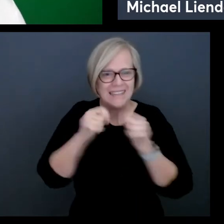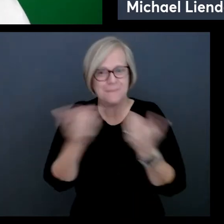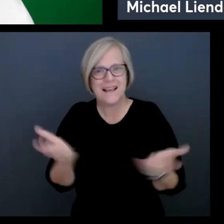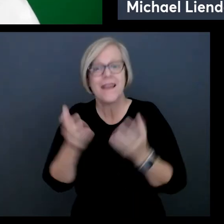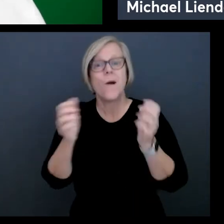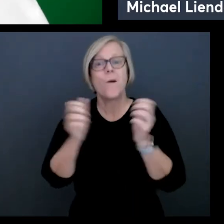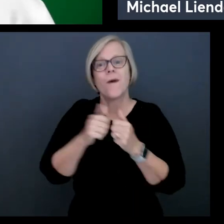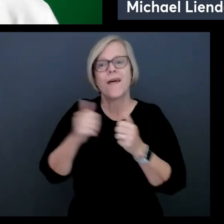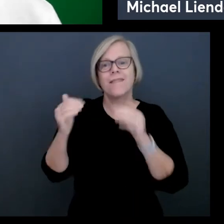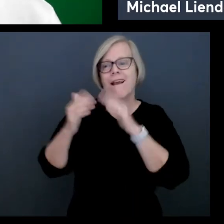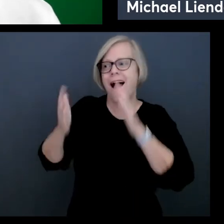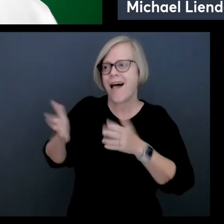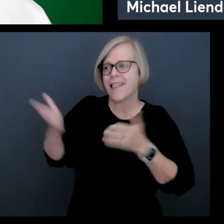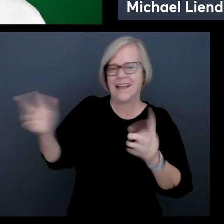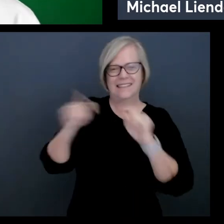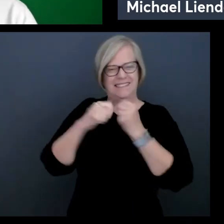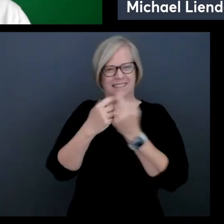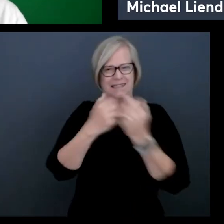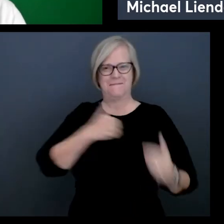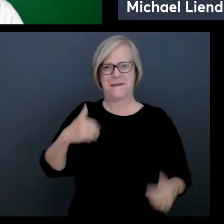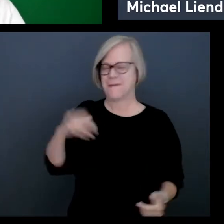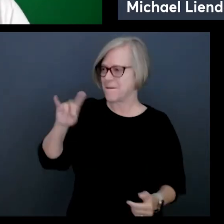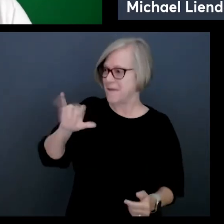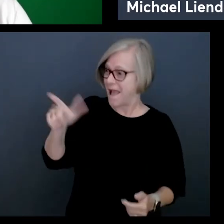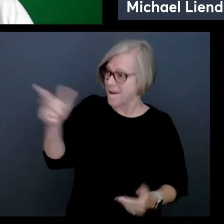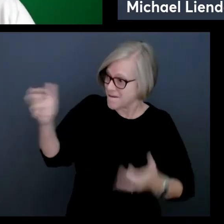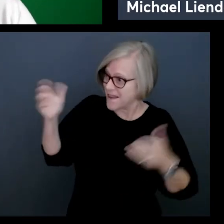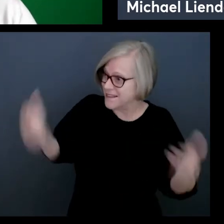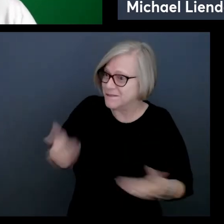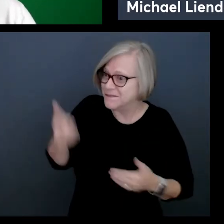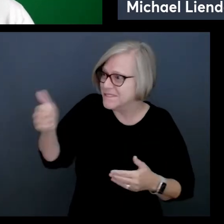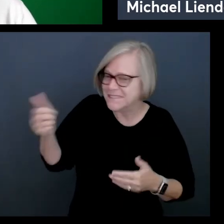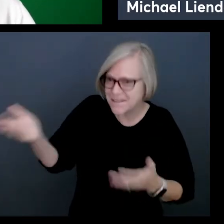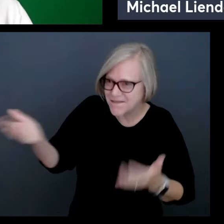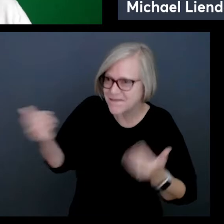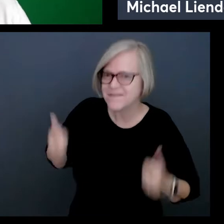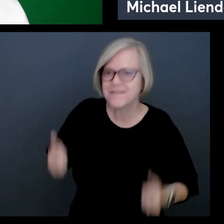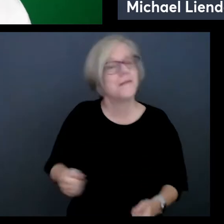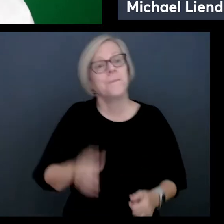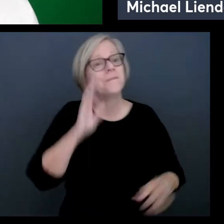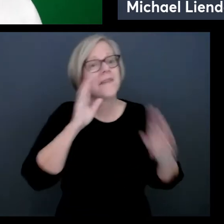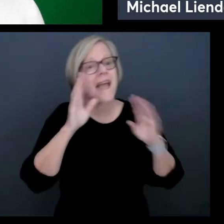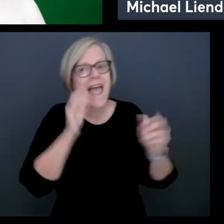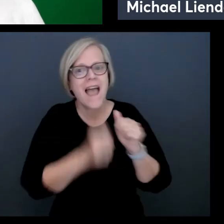and I am joined here with my colleague, my team member, Michael. Michael, you wanna introduce yourself?